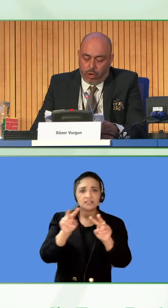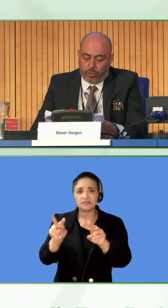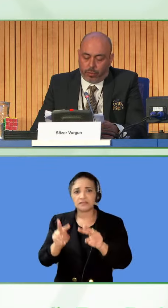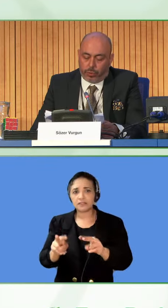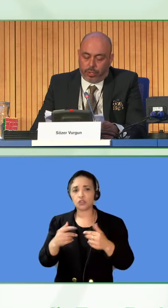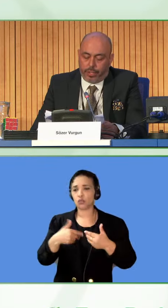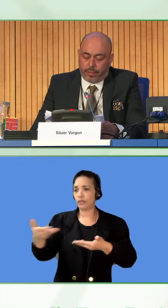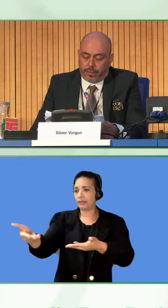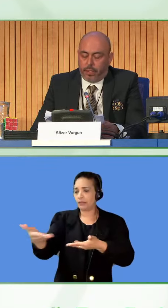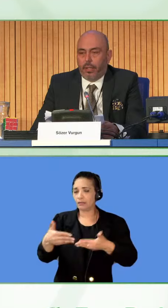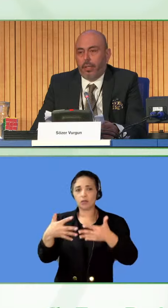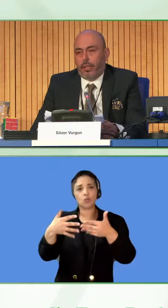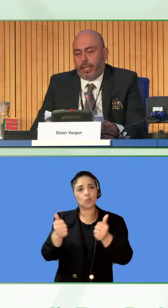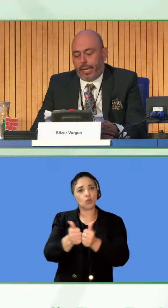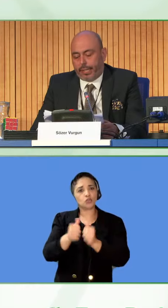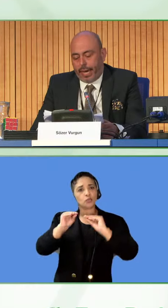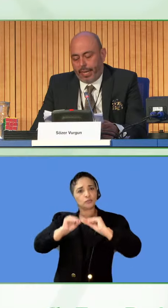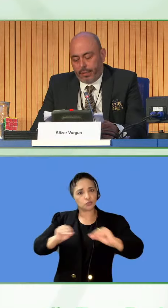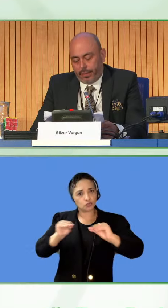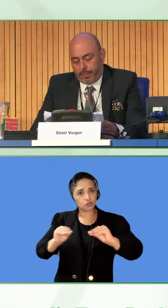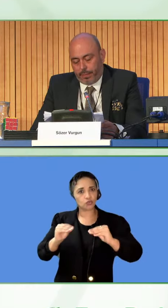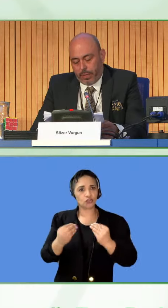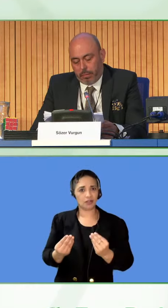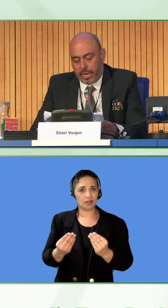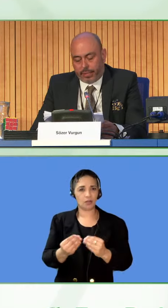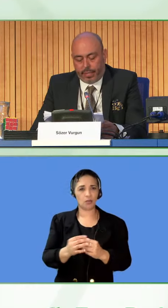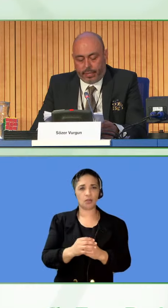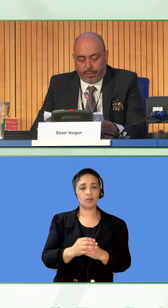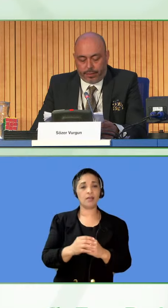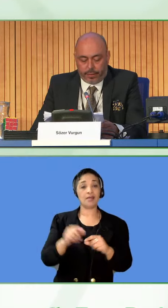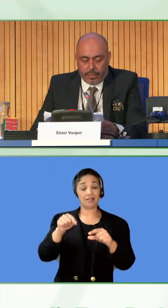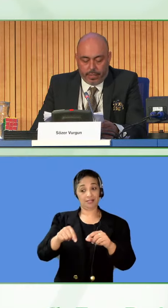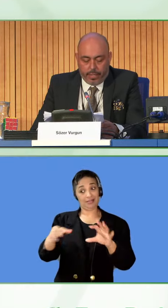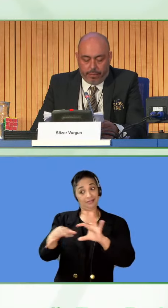We use tactile materials.